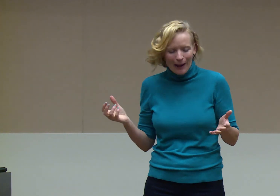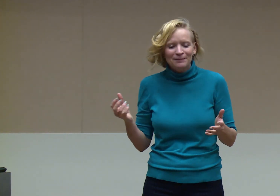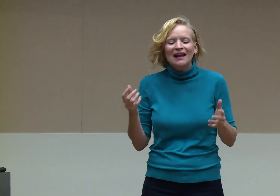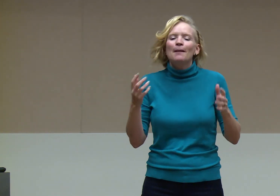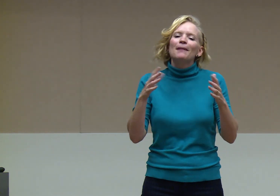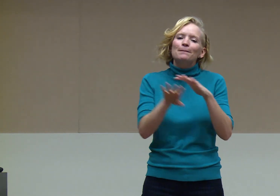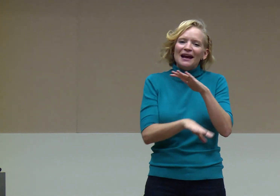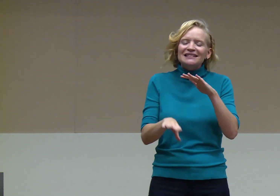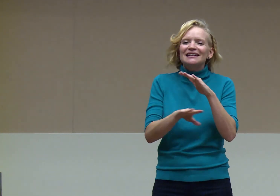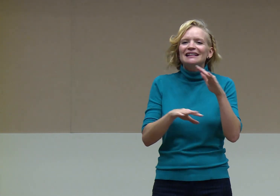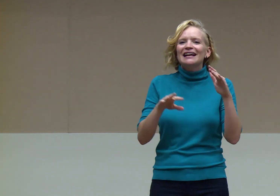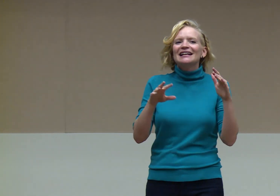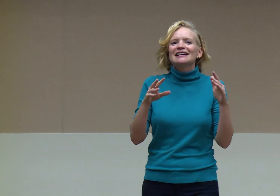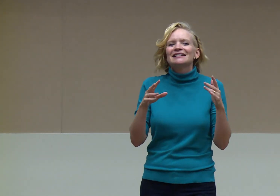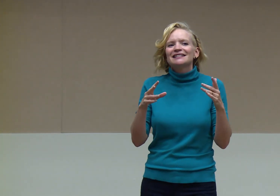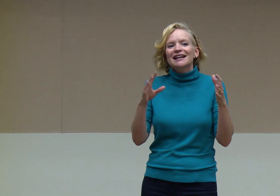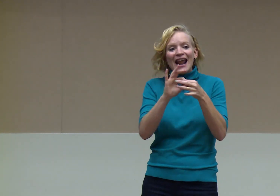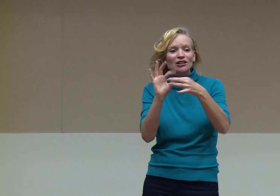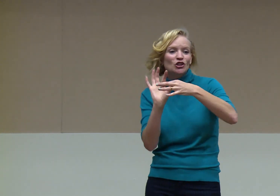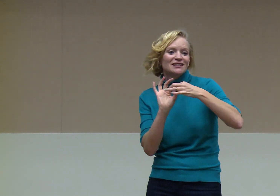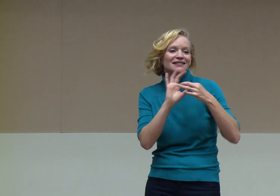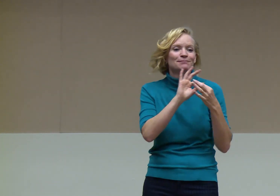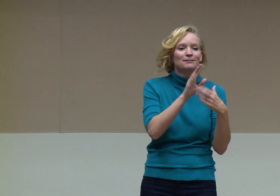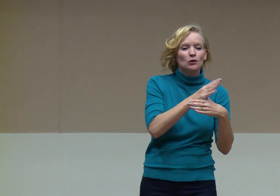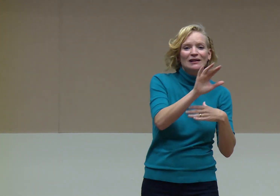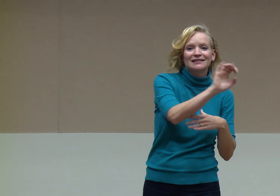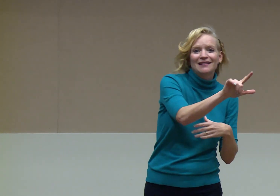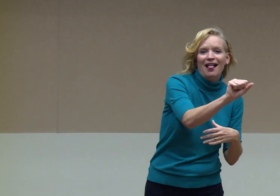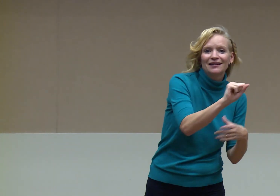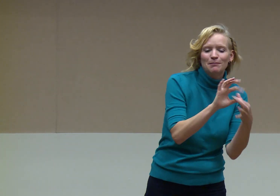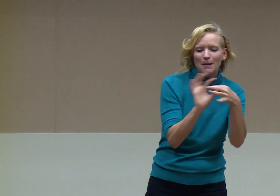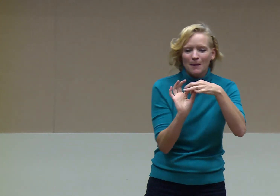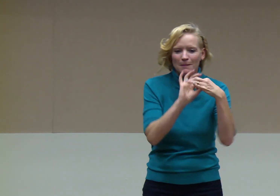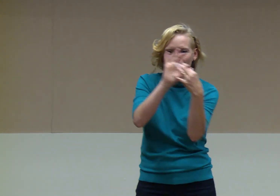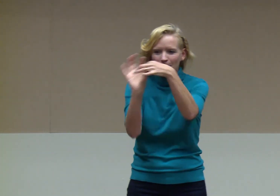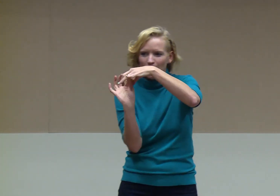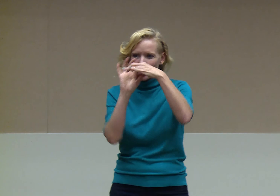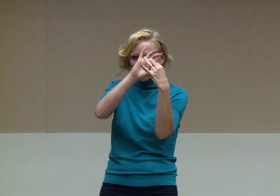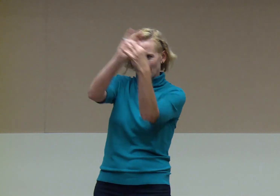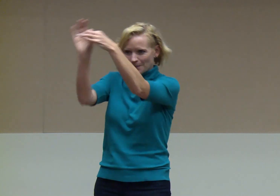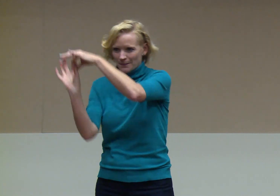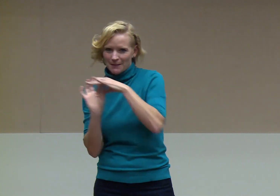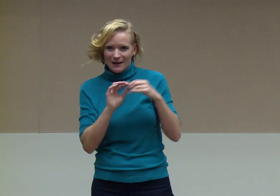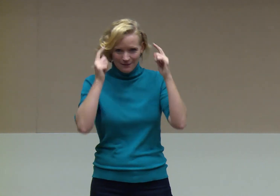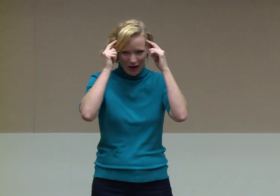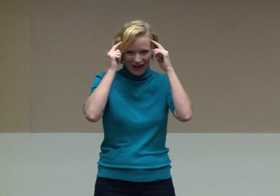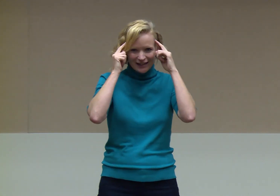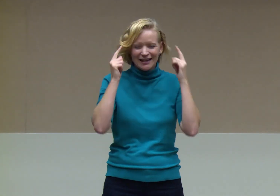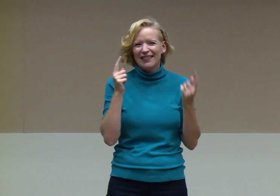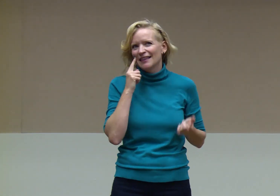Um, hard to find anything concrete about that. So there are connections between cells